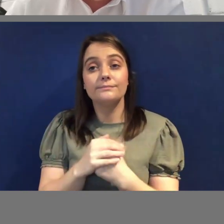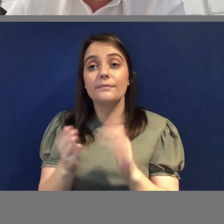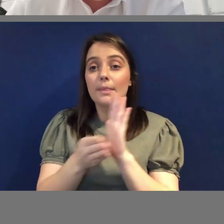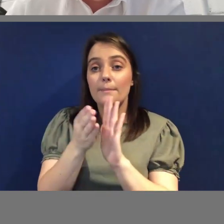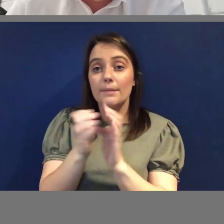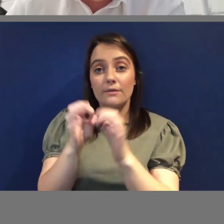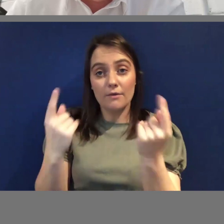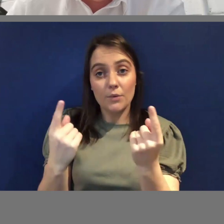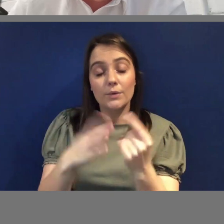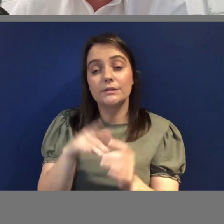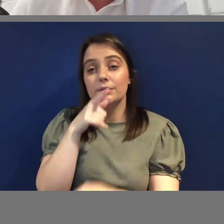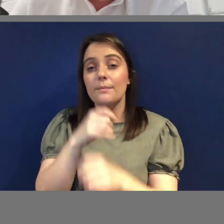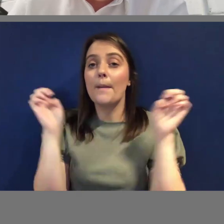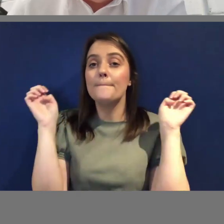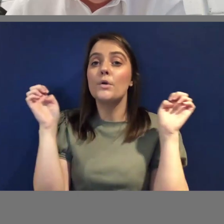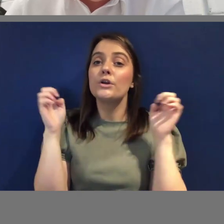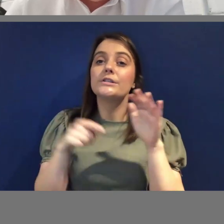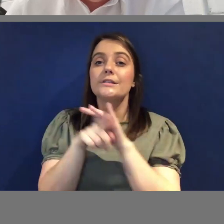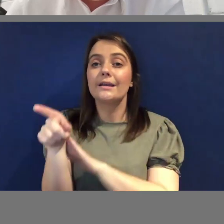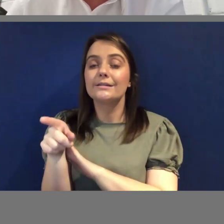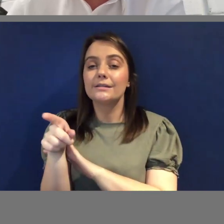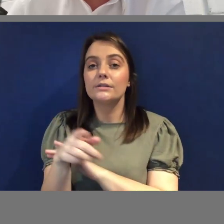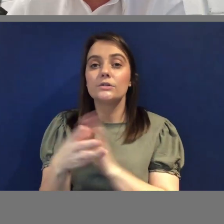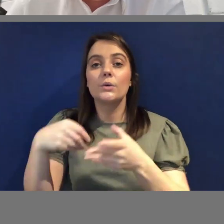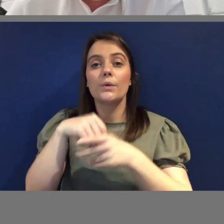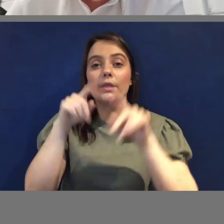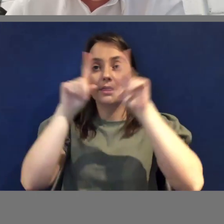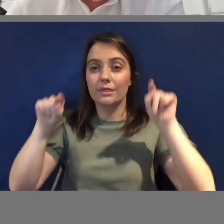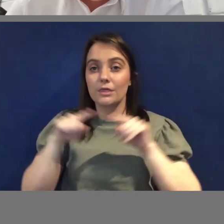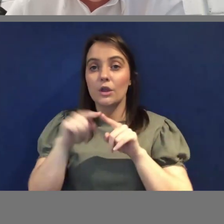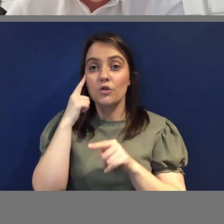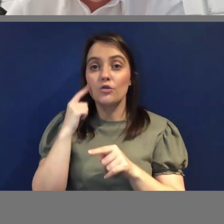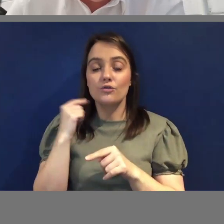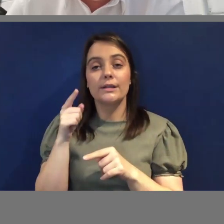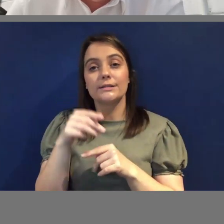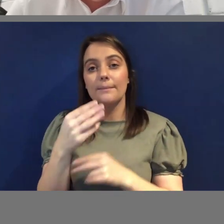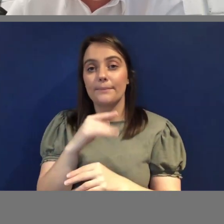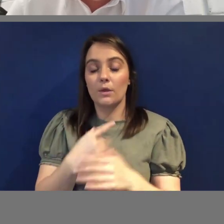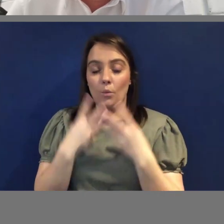emergency exit doors says in the green box aim to facilitate independent evacuation wherever